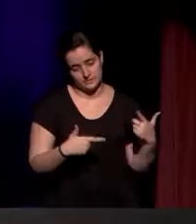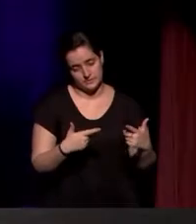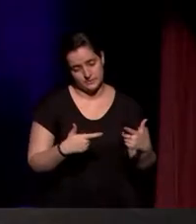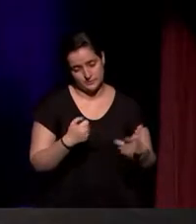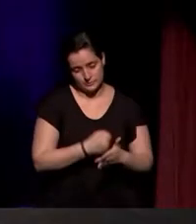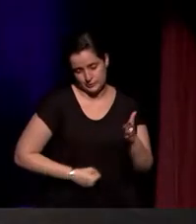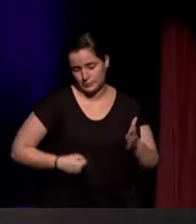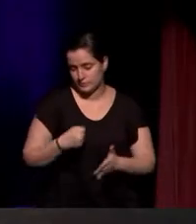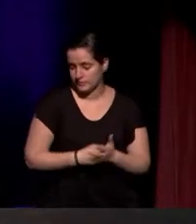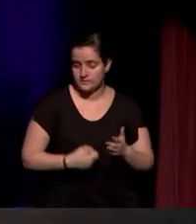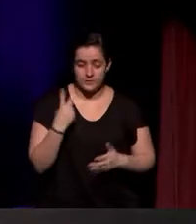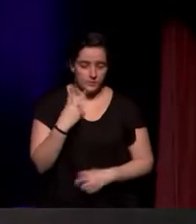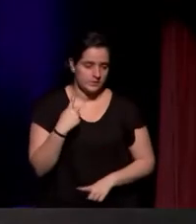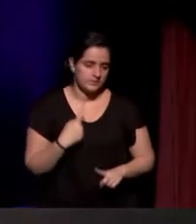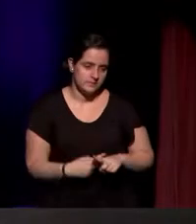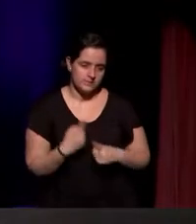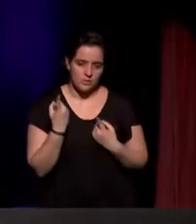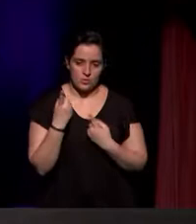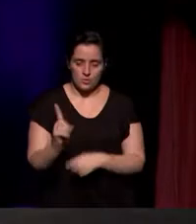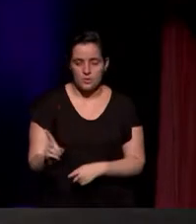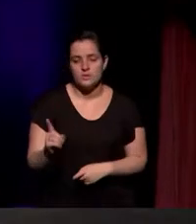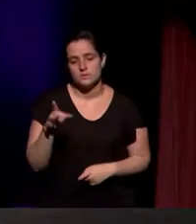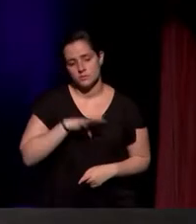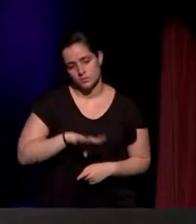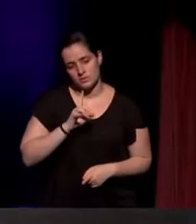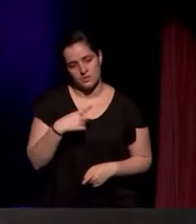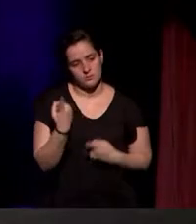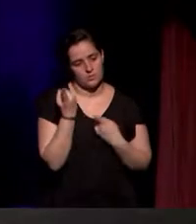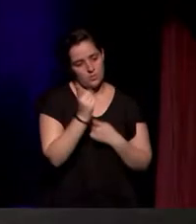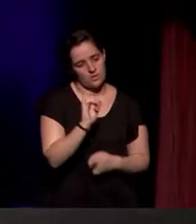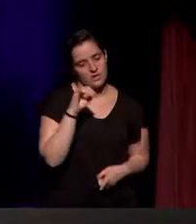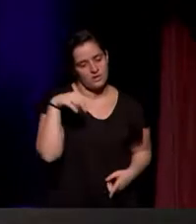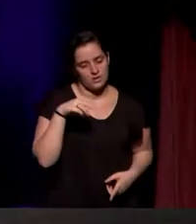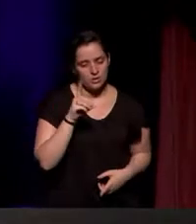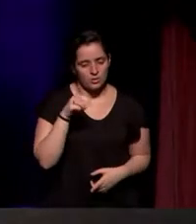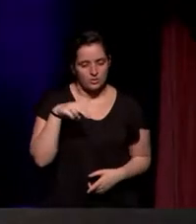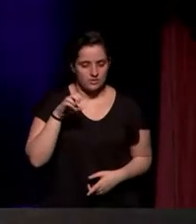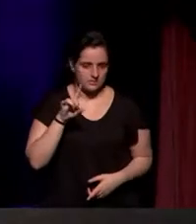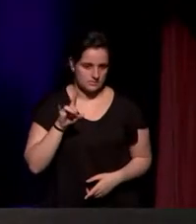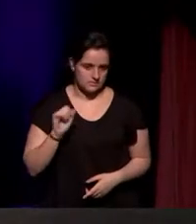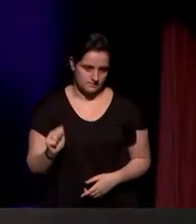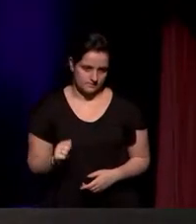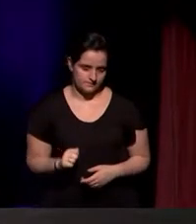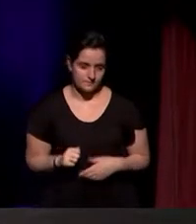against Portugal and then against Indonesia. So, How could it not be possible?